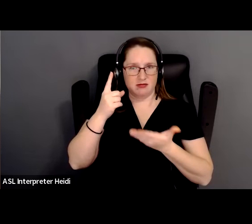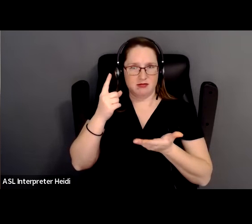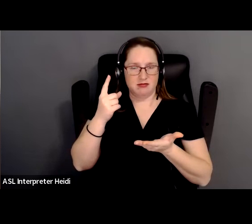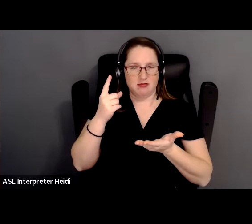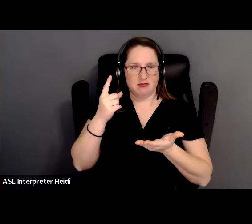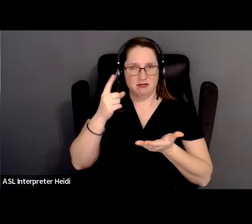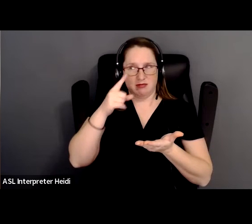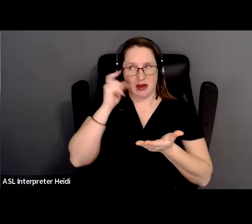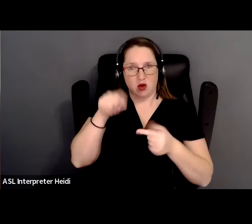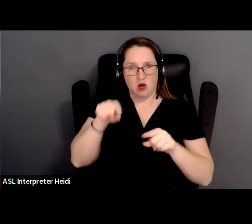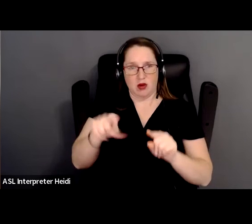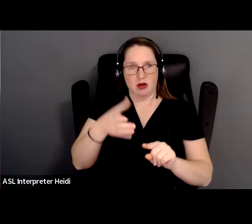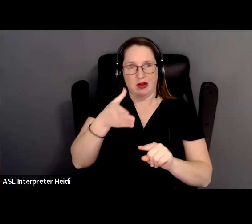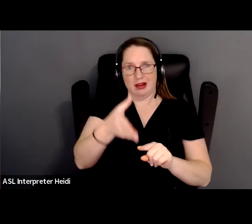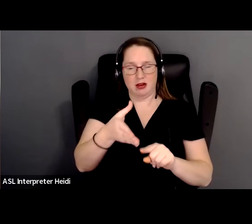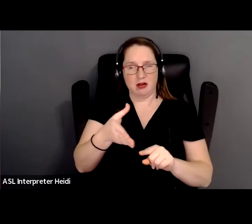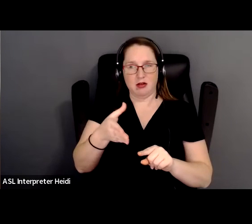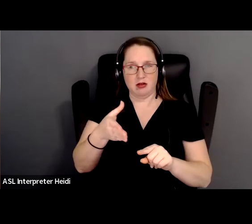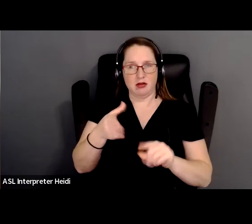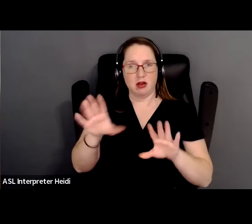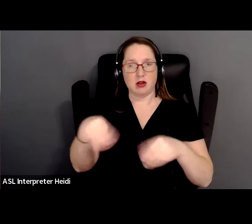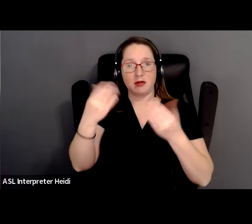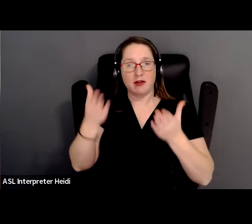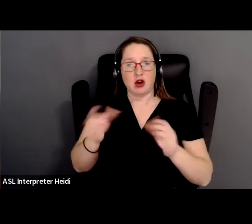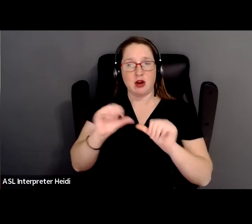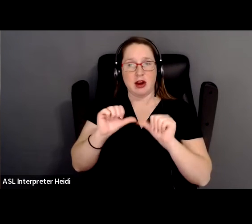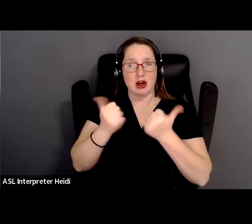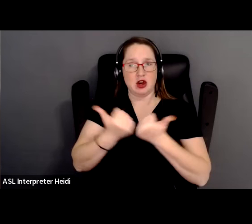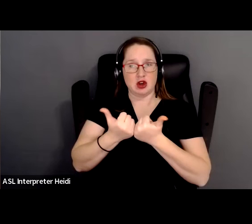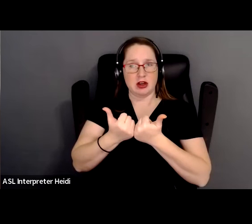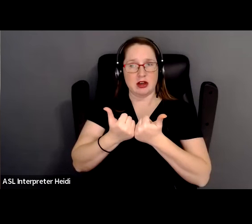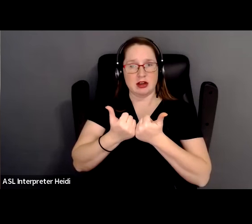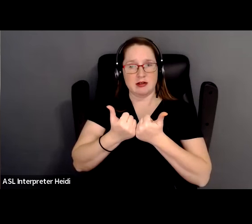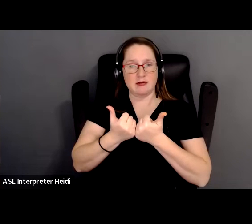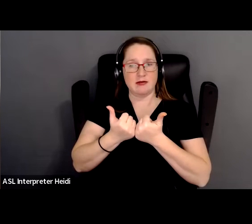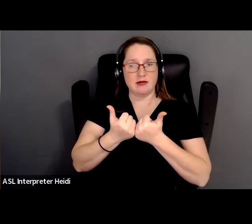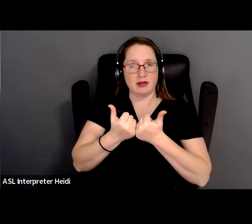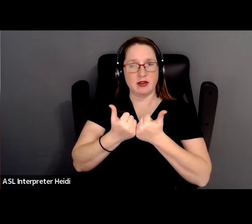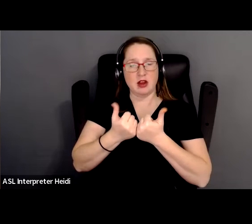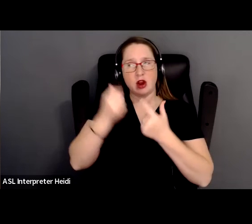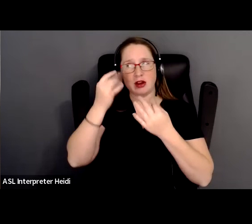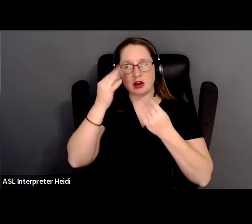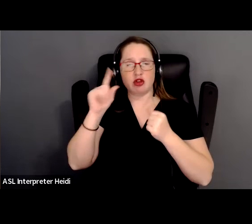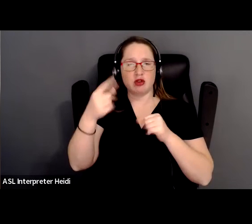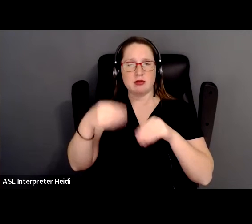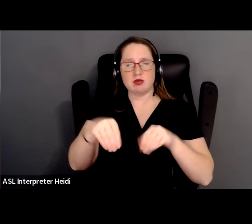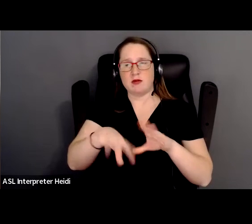while they're there, the professional agencies are considering just moving them out permanently